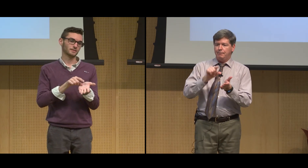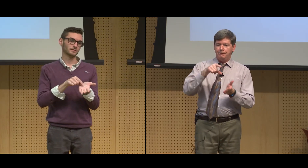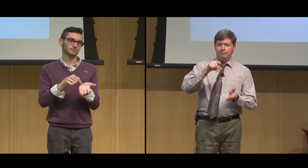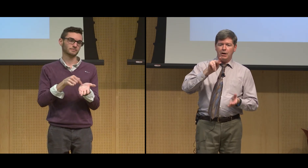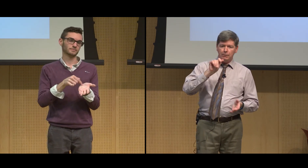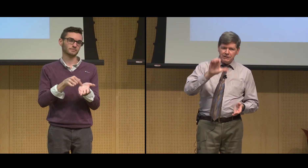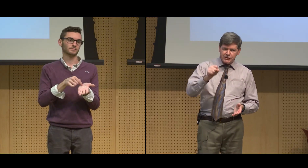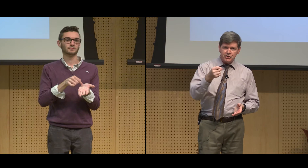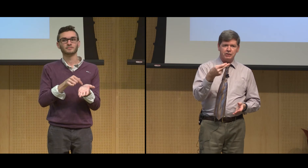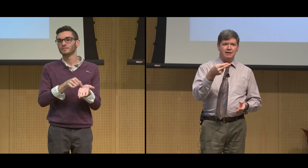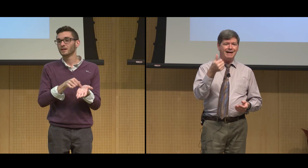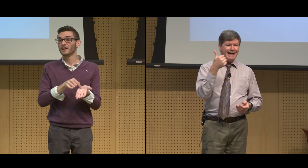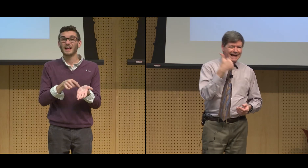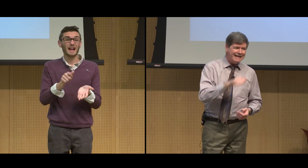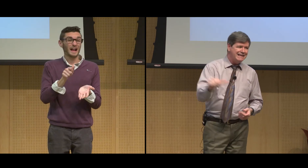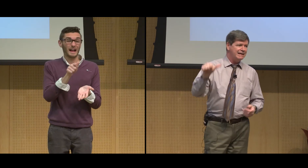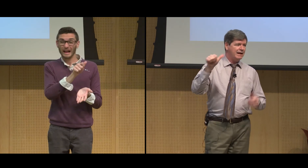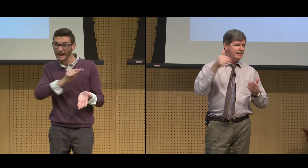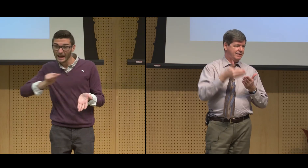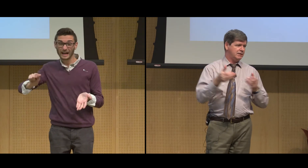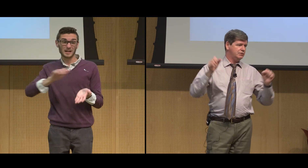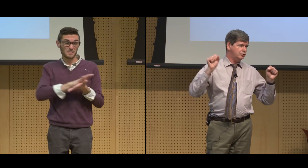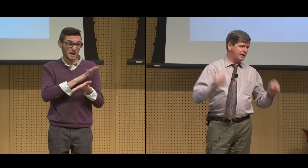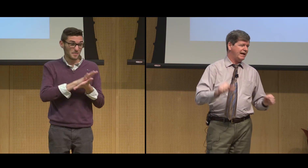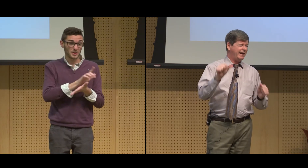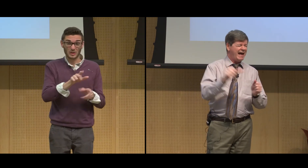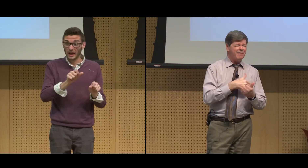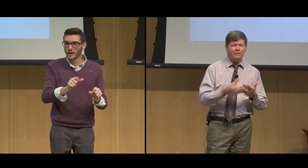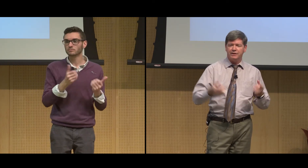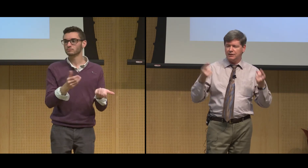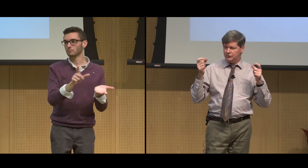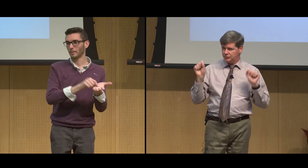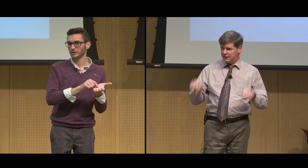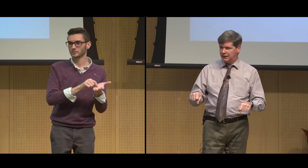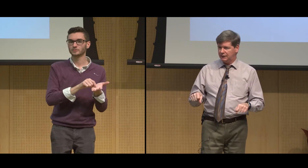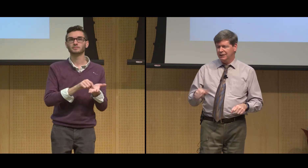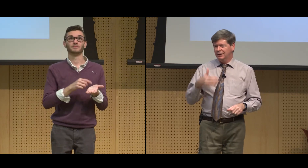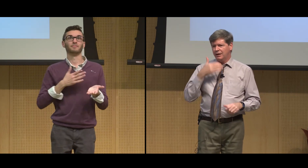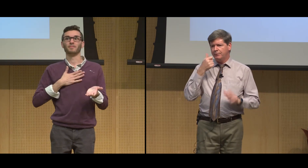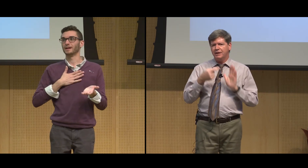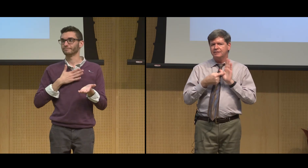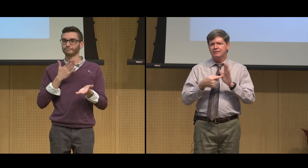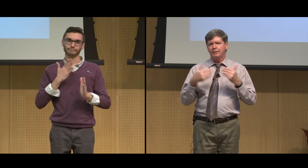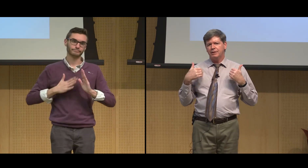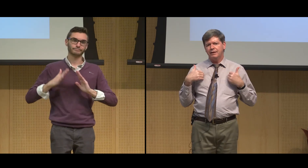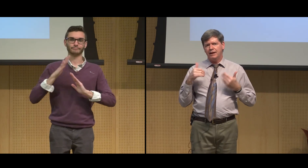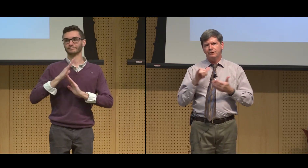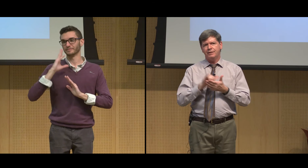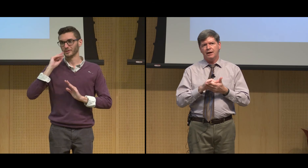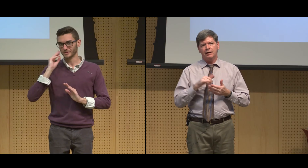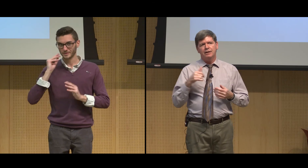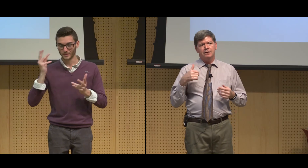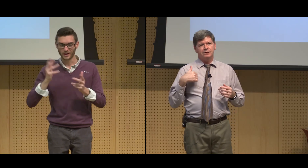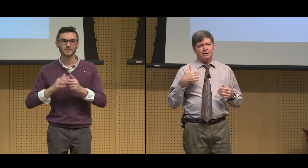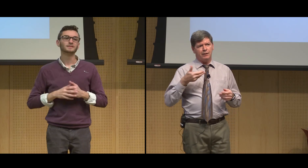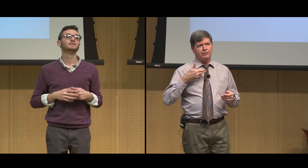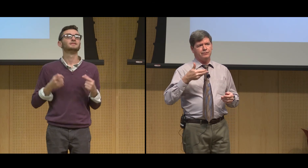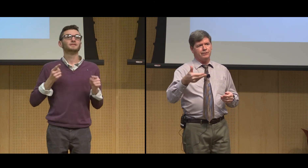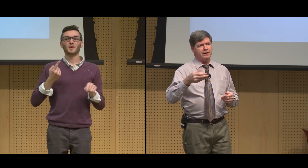Um, publish anything you can, everything you can. The best example I have of that is that I was